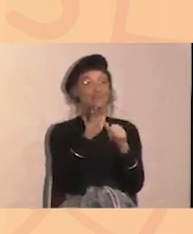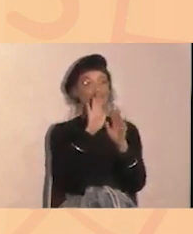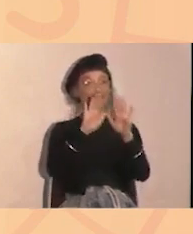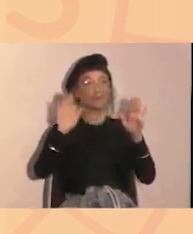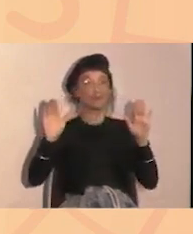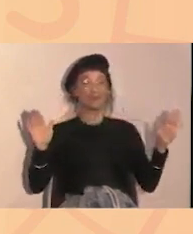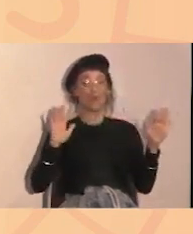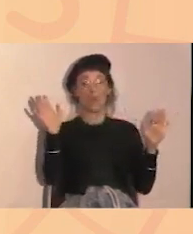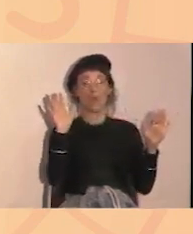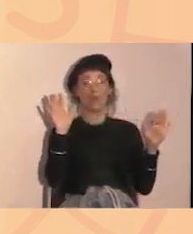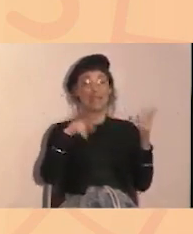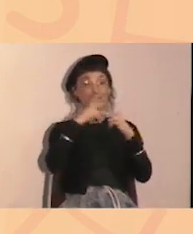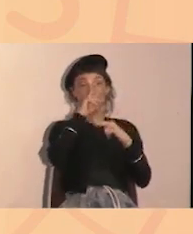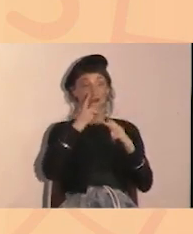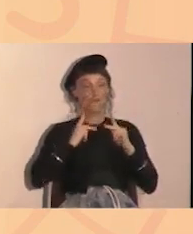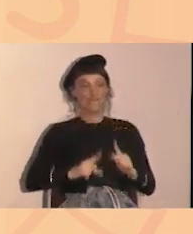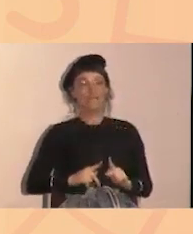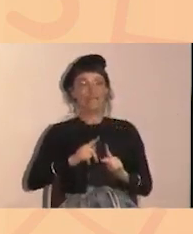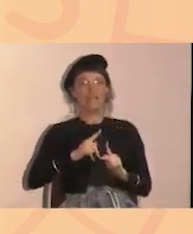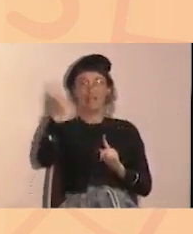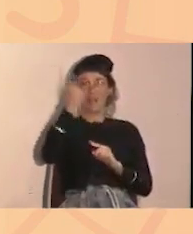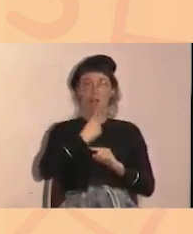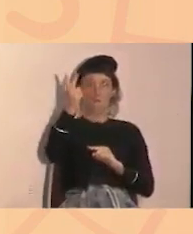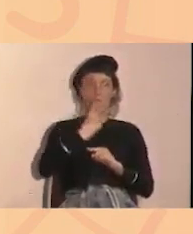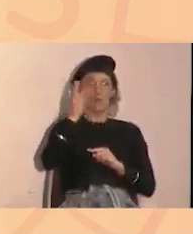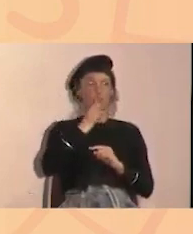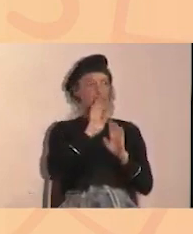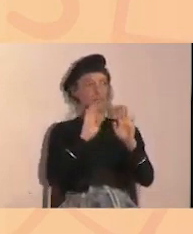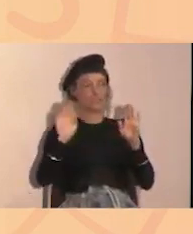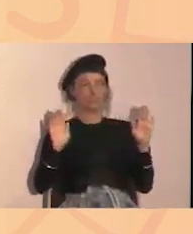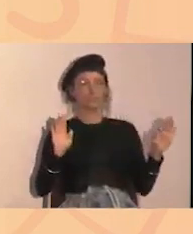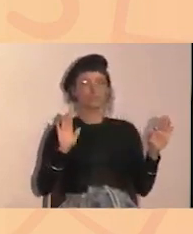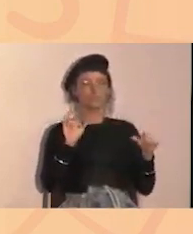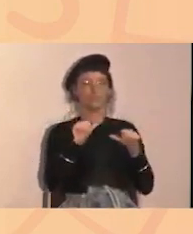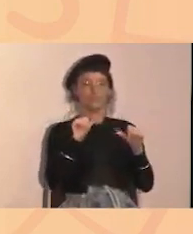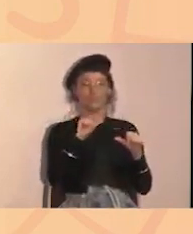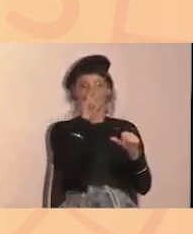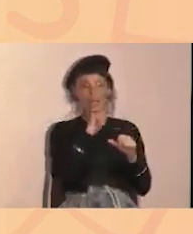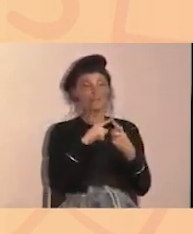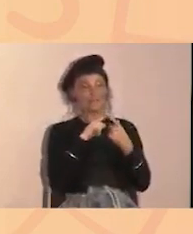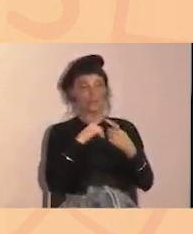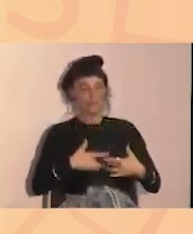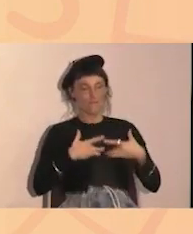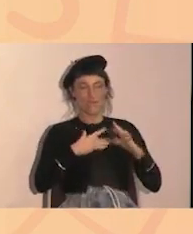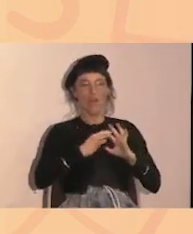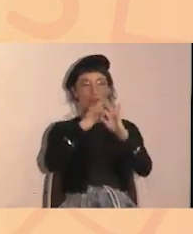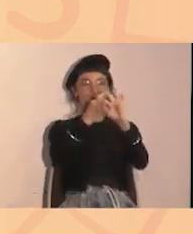travel physically and to talk about, I guess, the kind of pressures and the challenges of that time